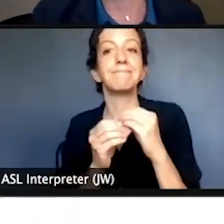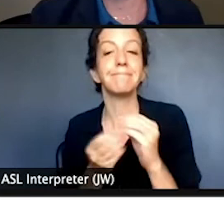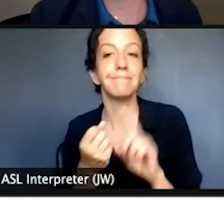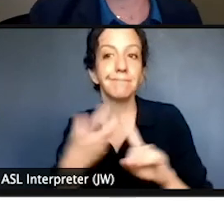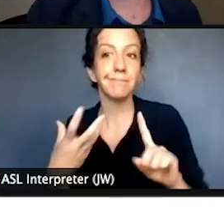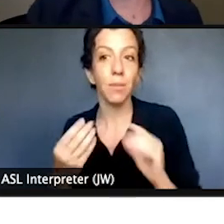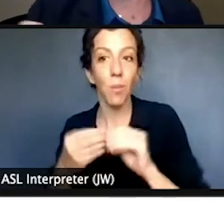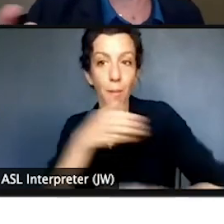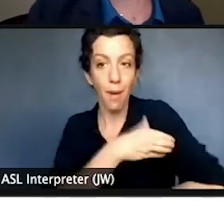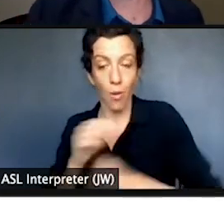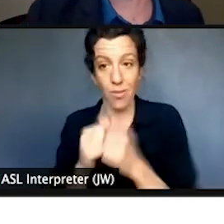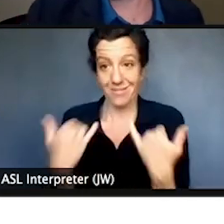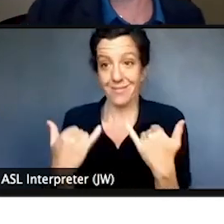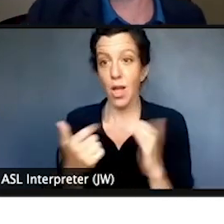of the Crime Victims United.